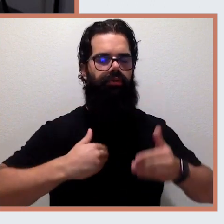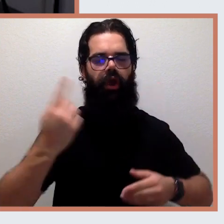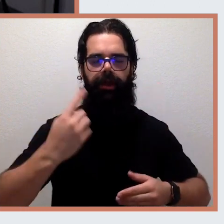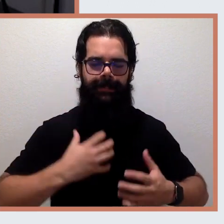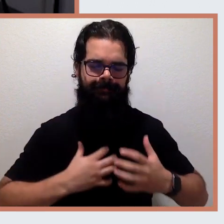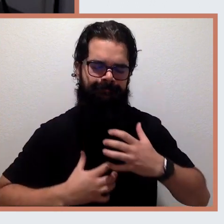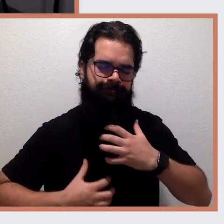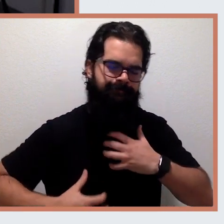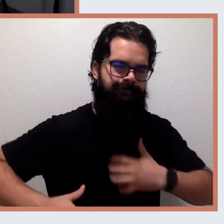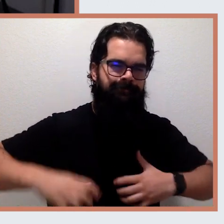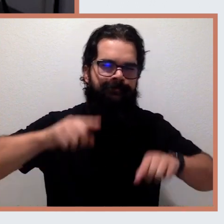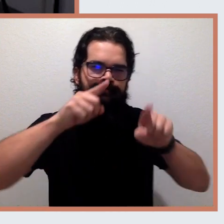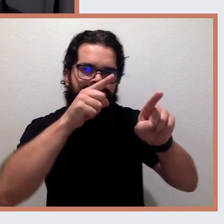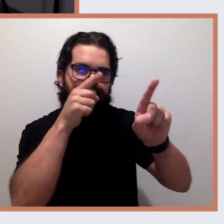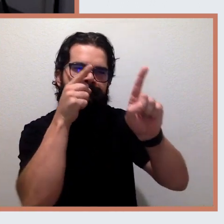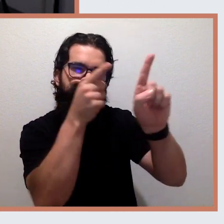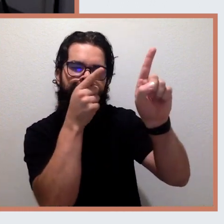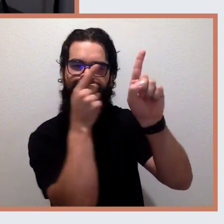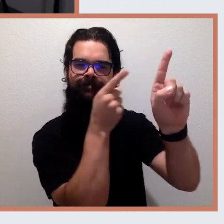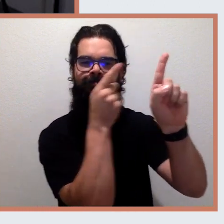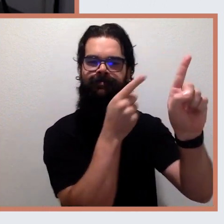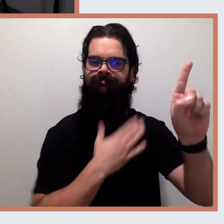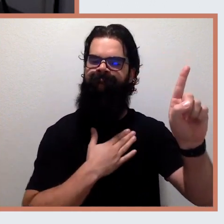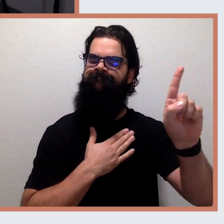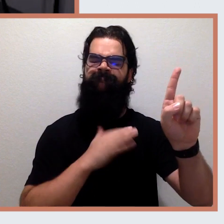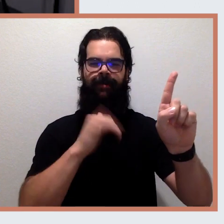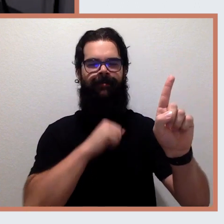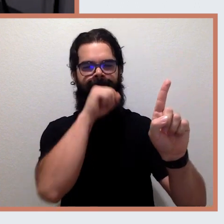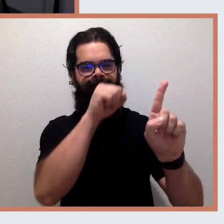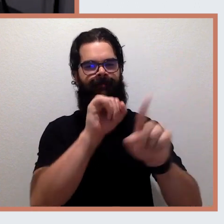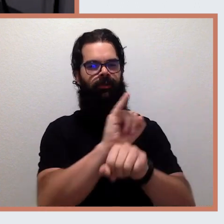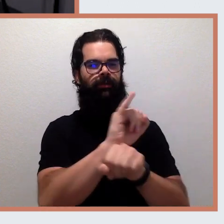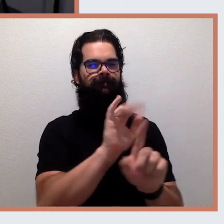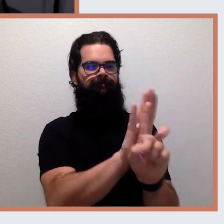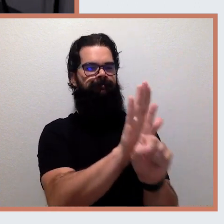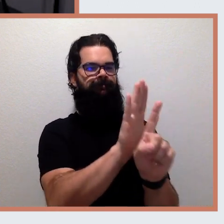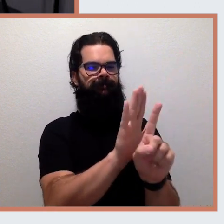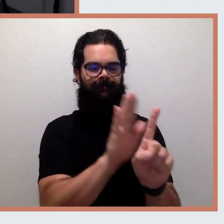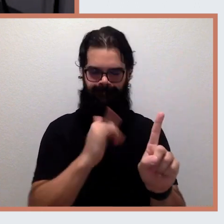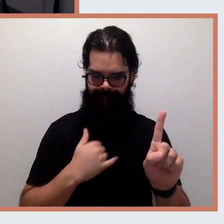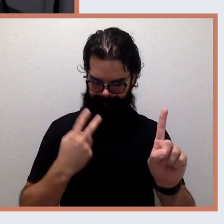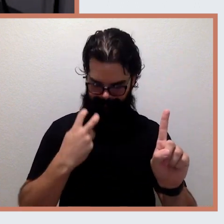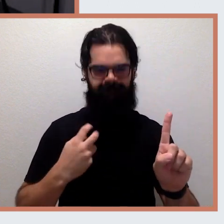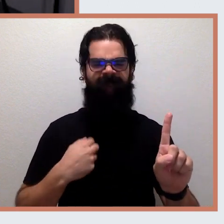and just figure out ways to make it work for me. I'm just hungry, and I will always be hungry, and I just keep going.